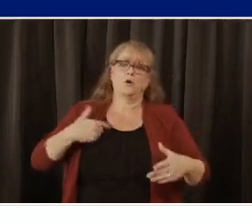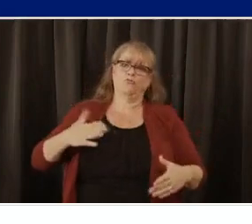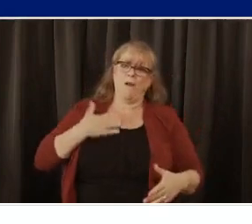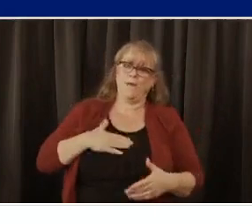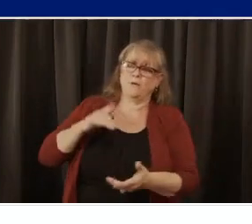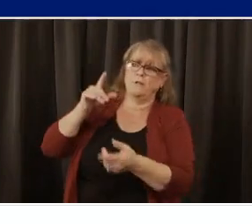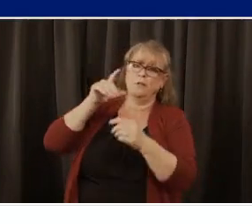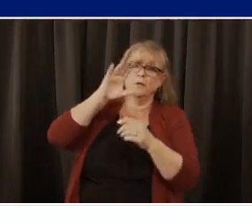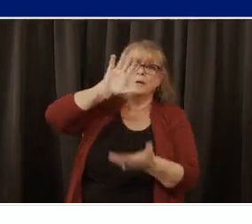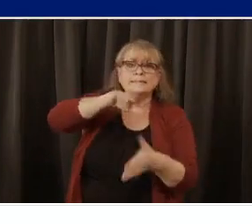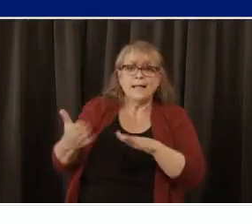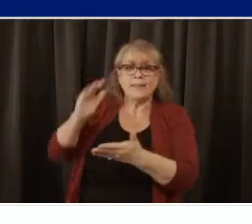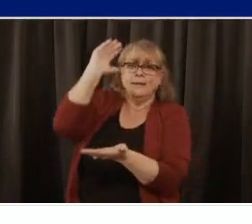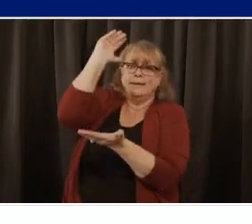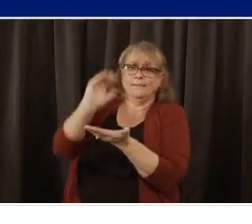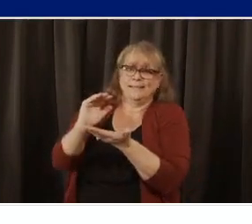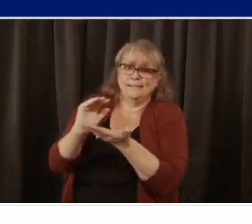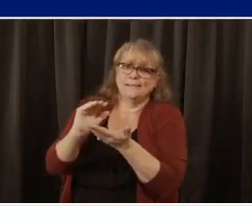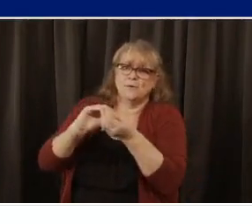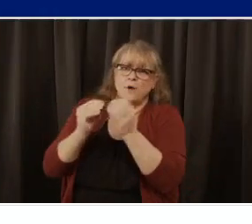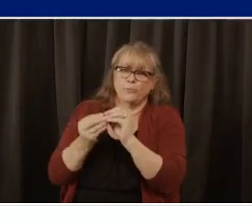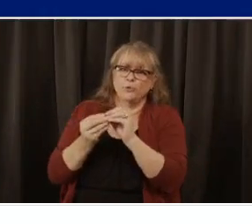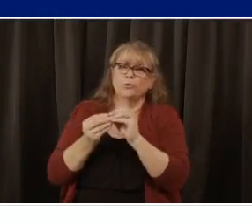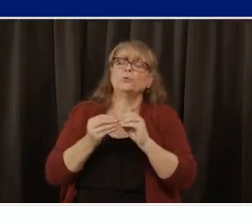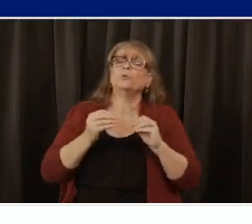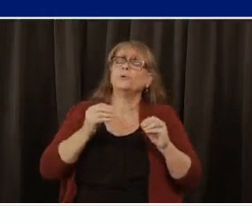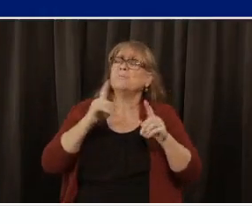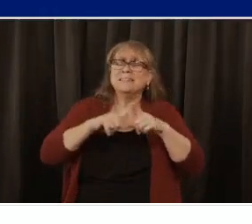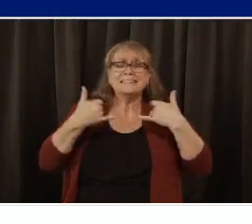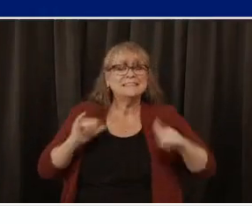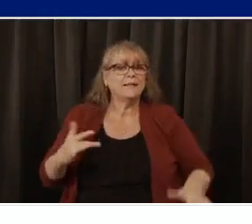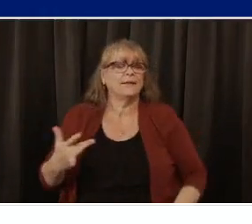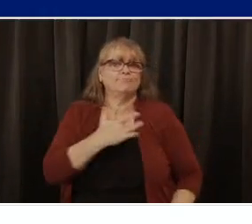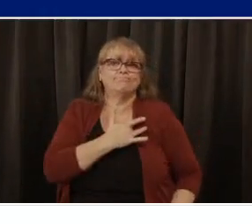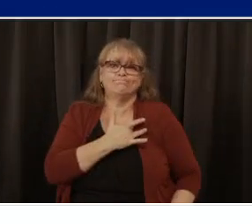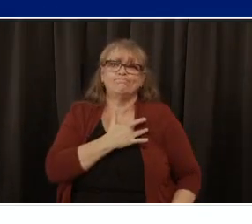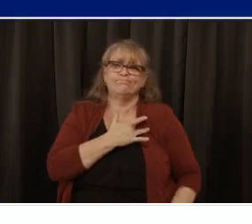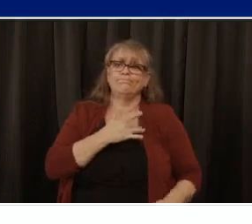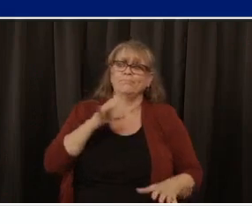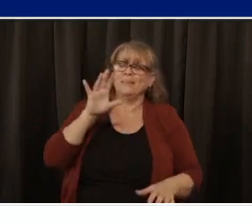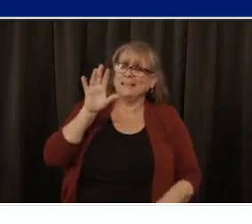It's sad that we have 7000 of our fellow close to 7000 of our fellow Coloradans who are no longer